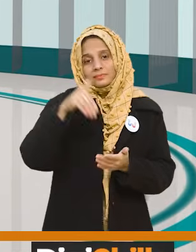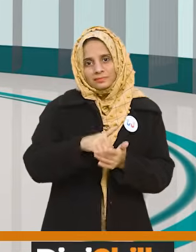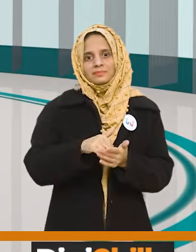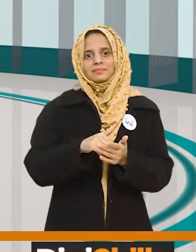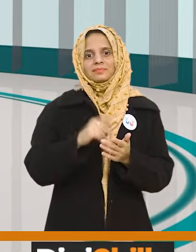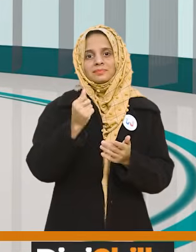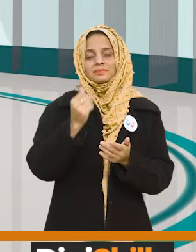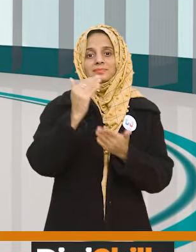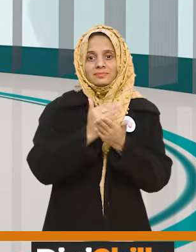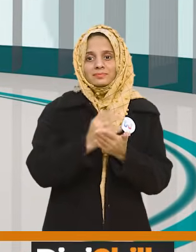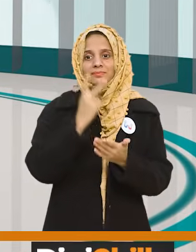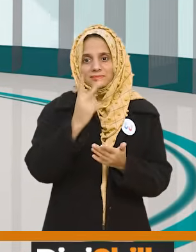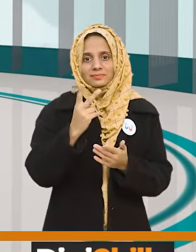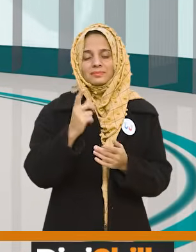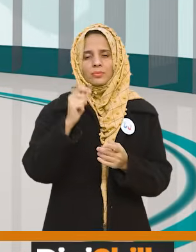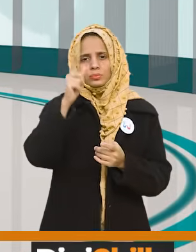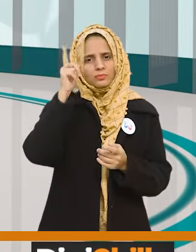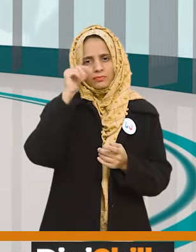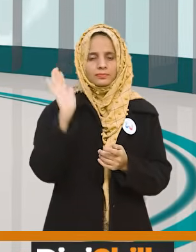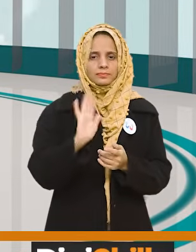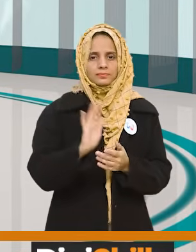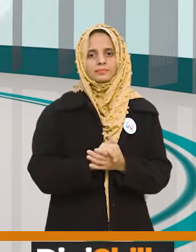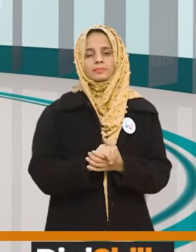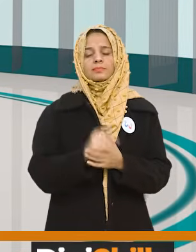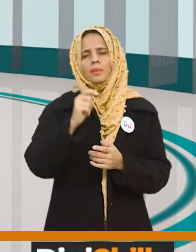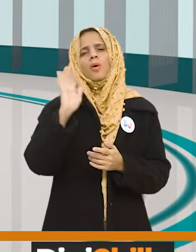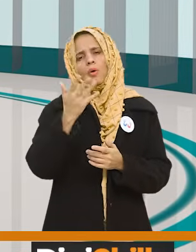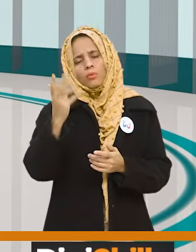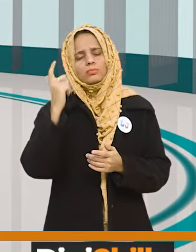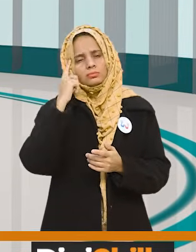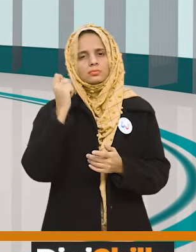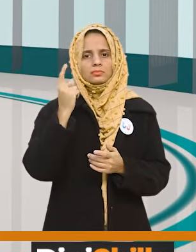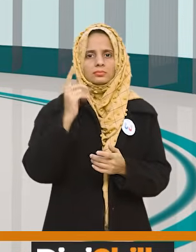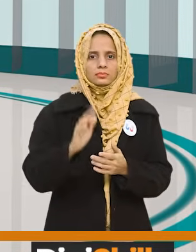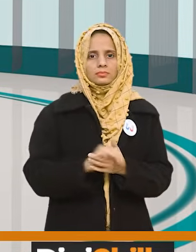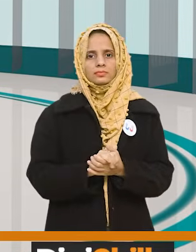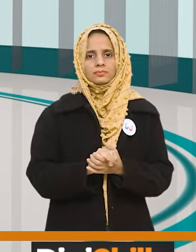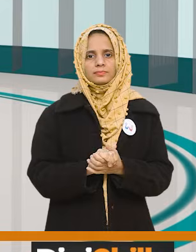This is an invoice pattern, there is no need to worry about it, it can be of any kind.